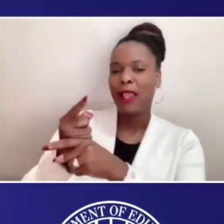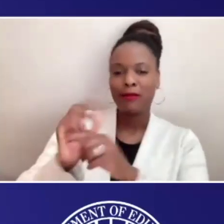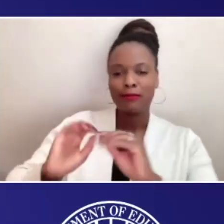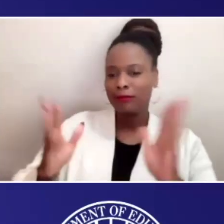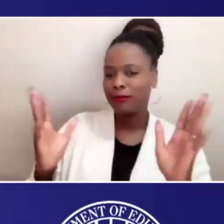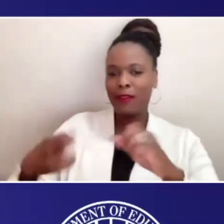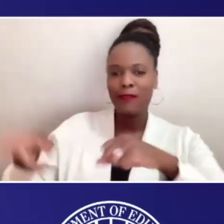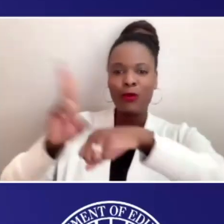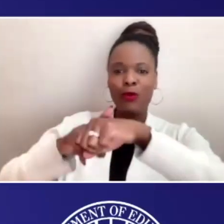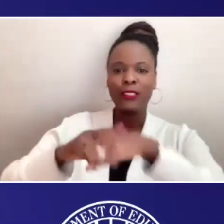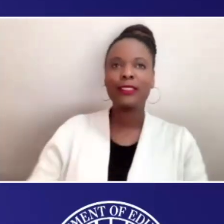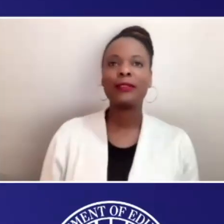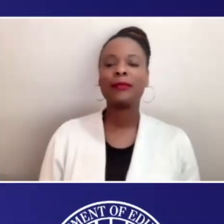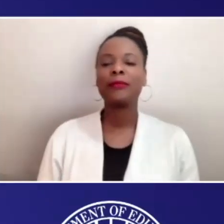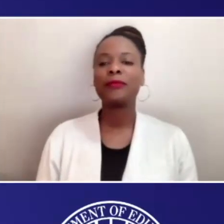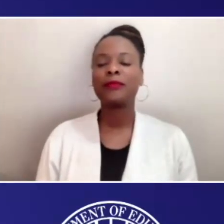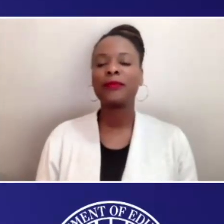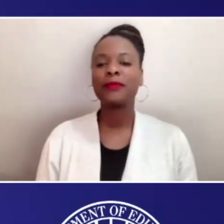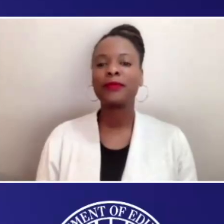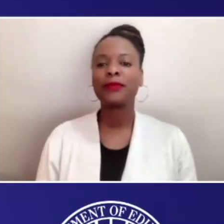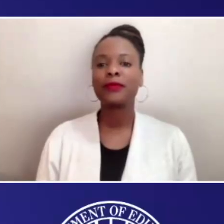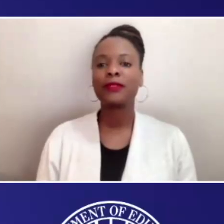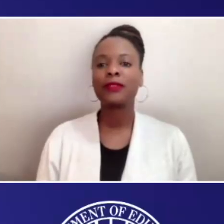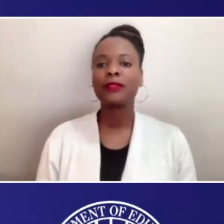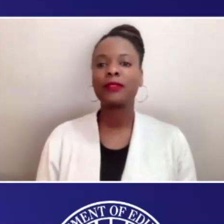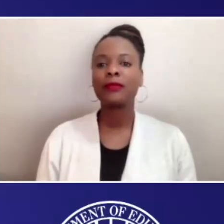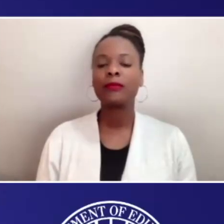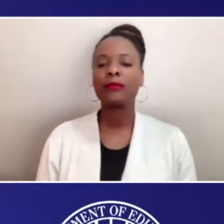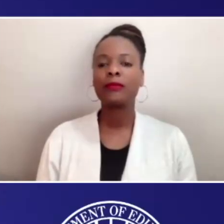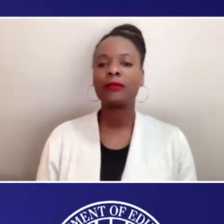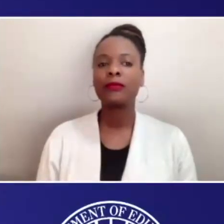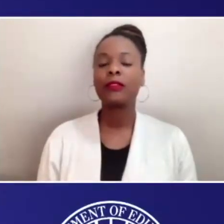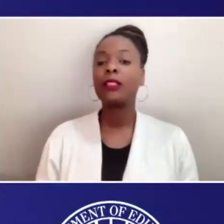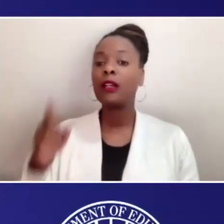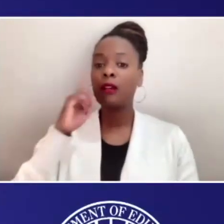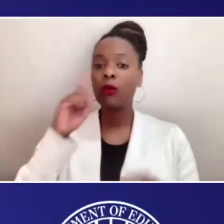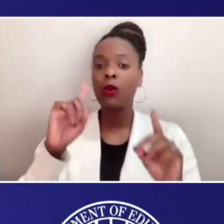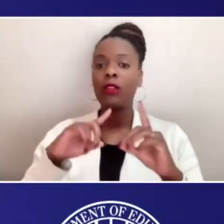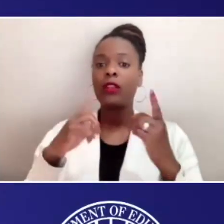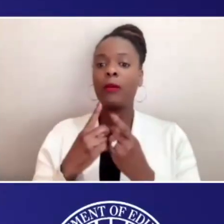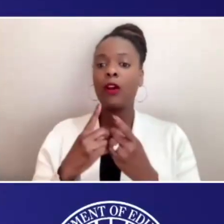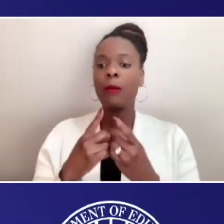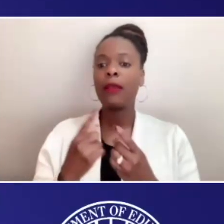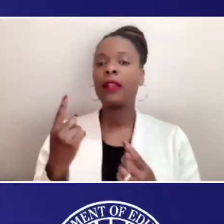And I would, I would just say, you know, for the Department, I think colloquially it might make sense to